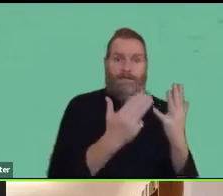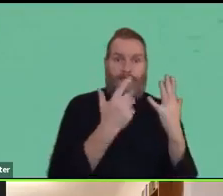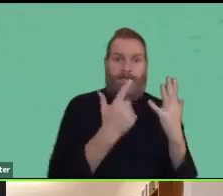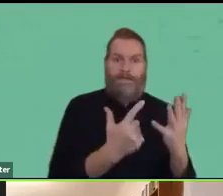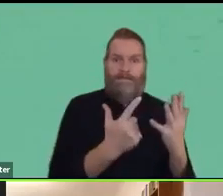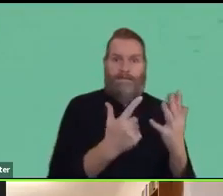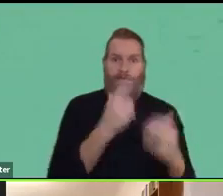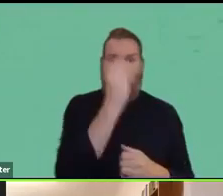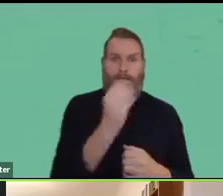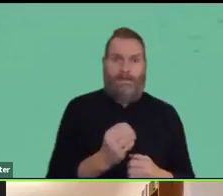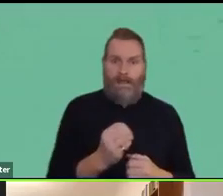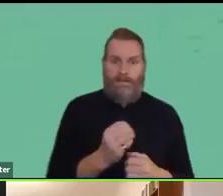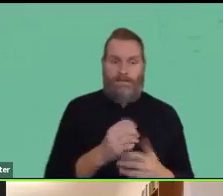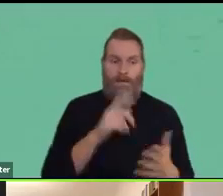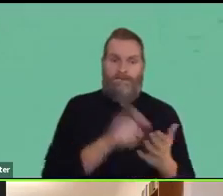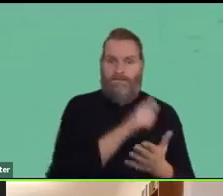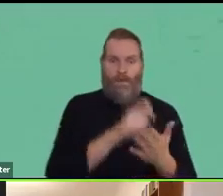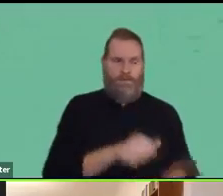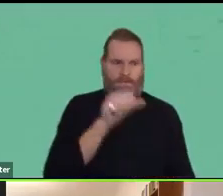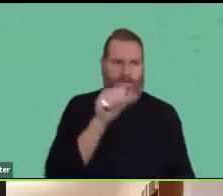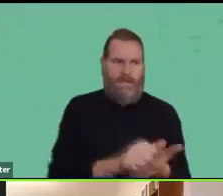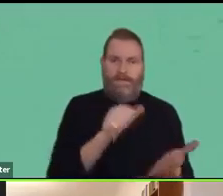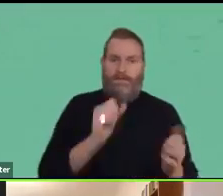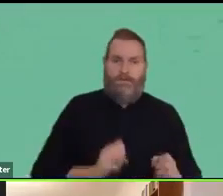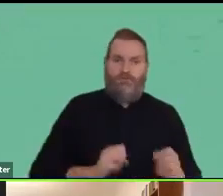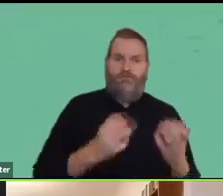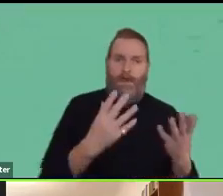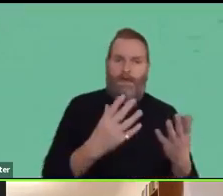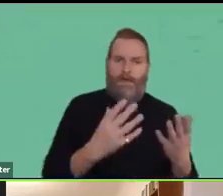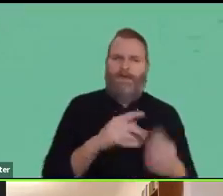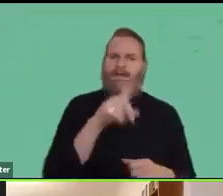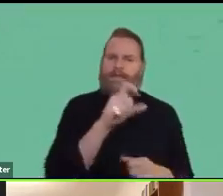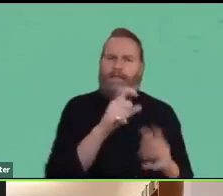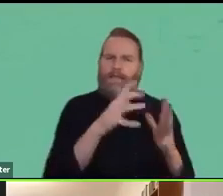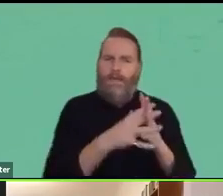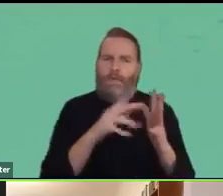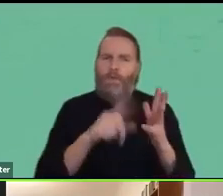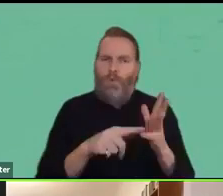we've got to ensure that if it comes to showing our strength of feeling that nobody thinks the